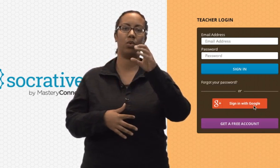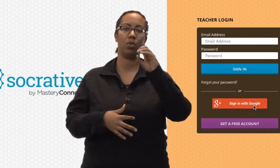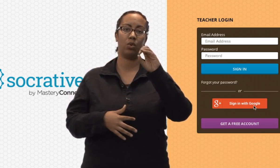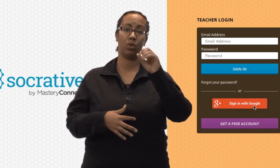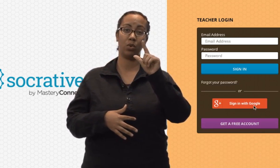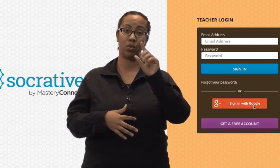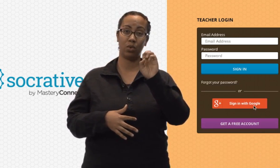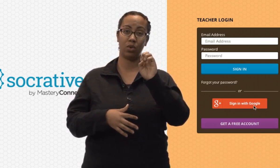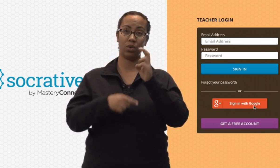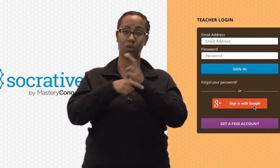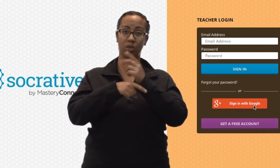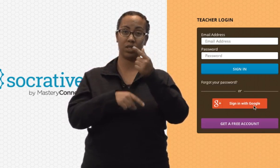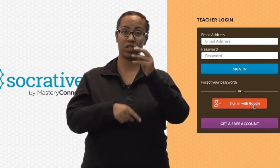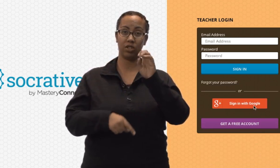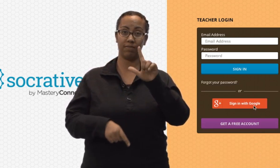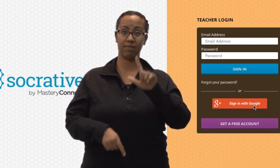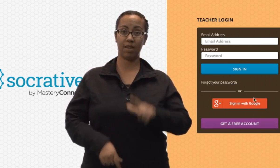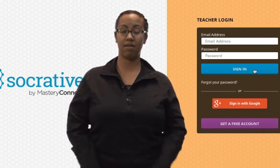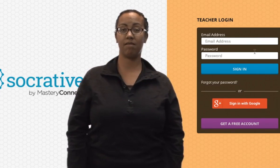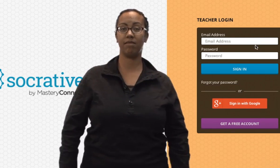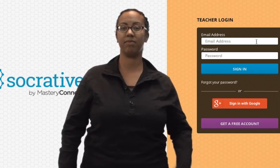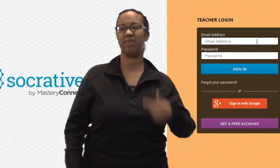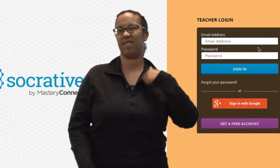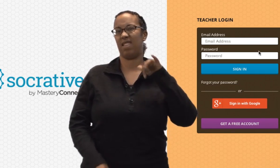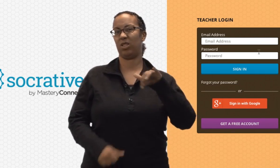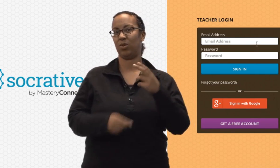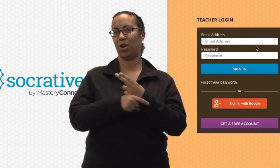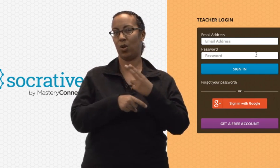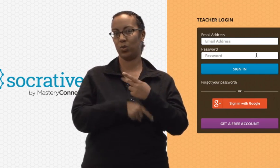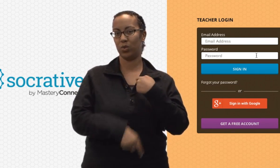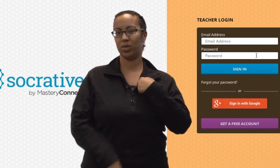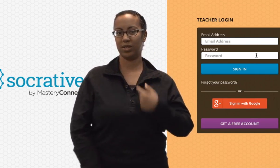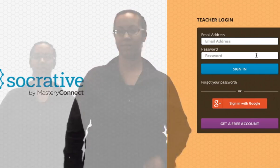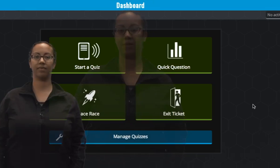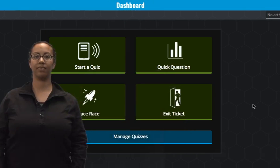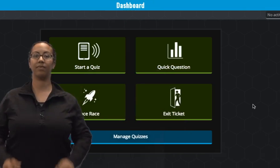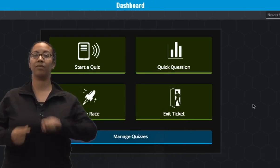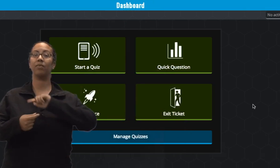or log in through Google, and you can use your Gmail account. That's what I use.